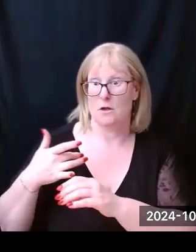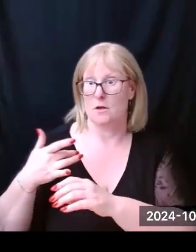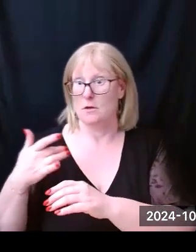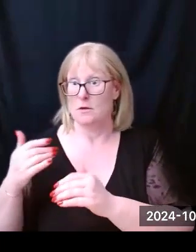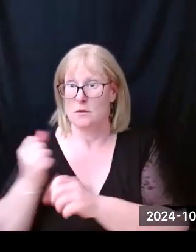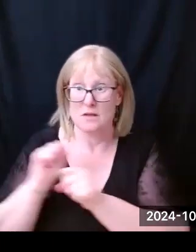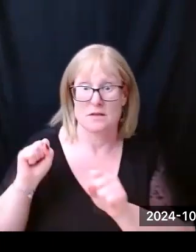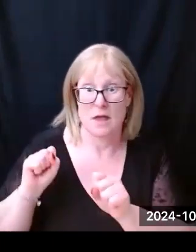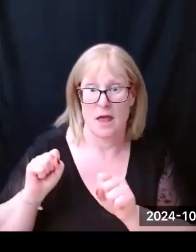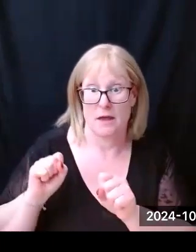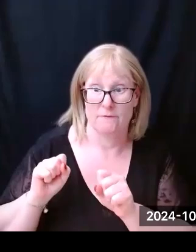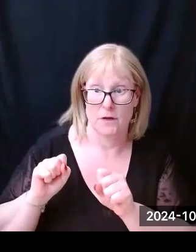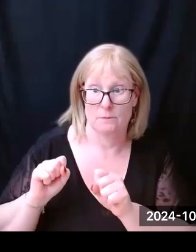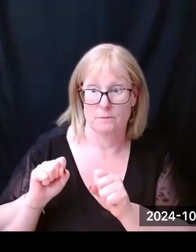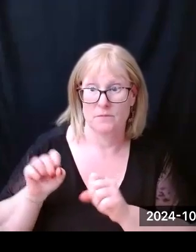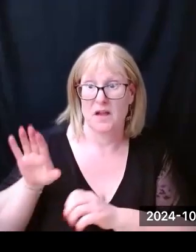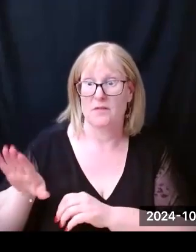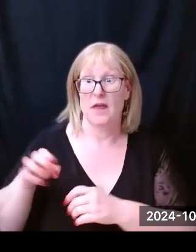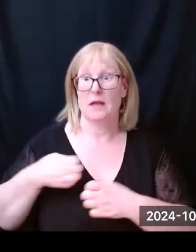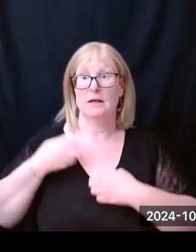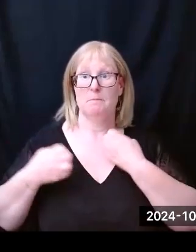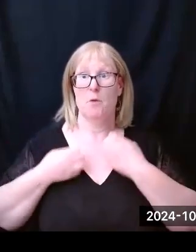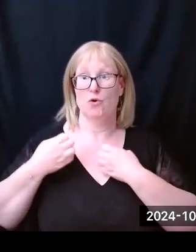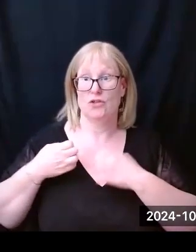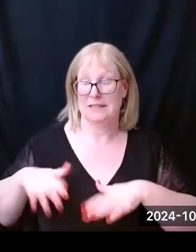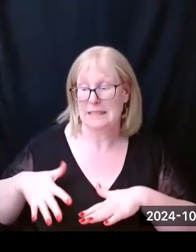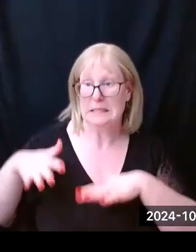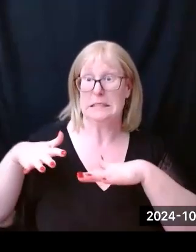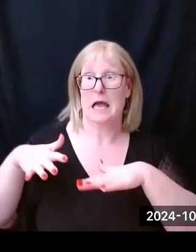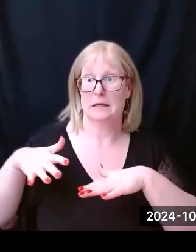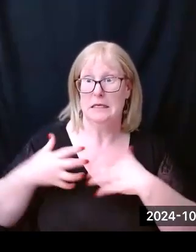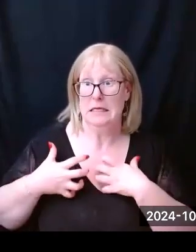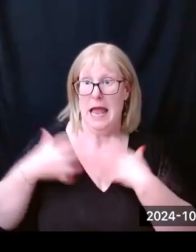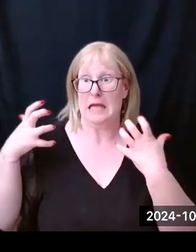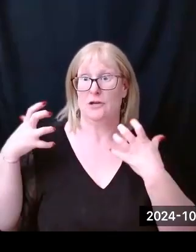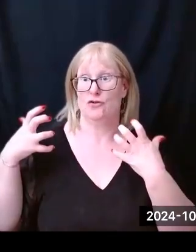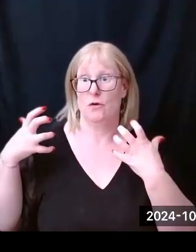that's where we start getting emotions, anxiety, anger, irritability.